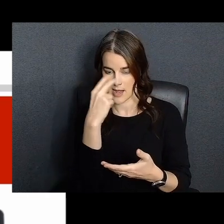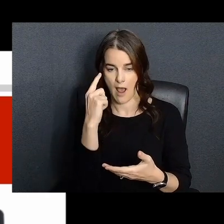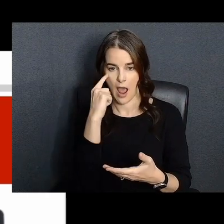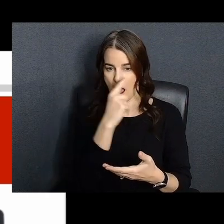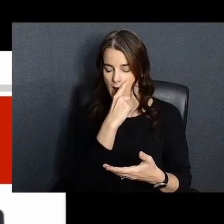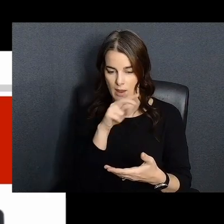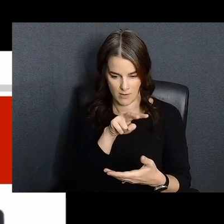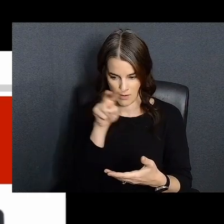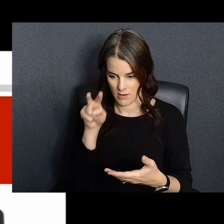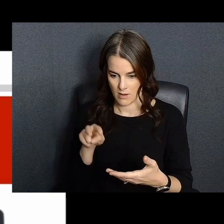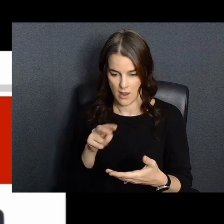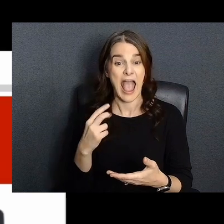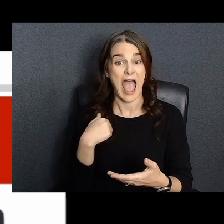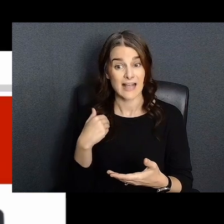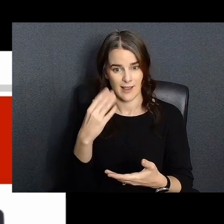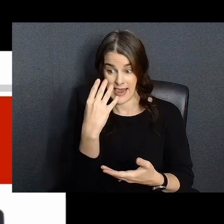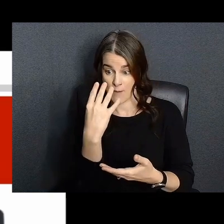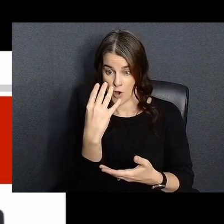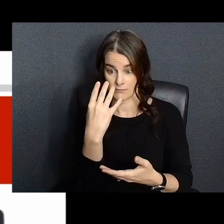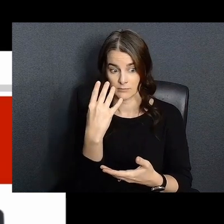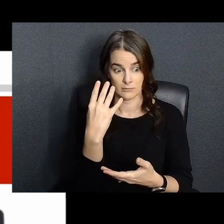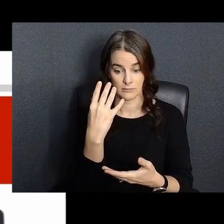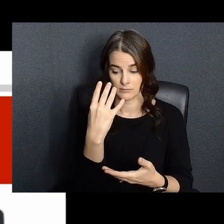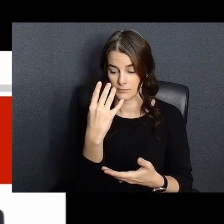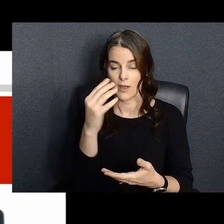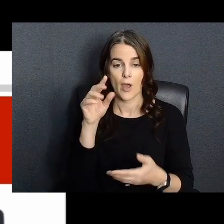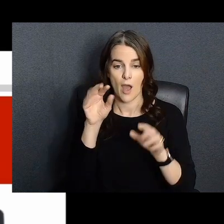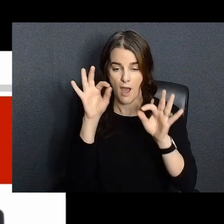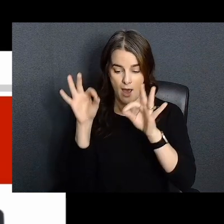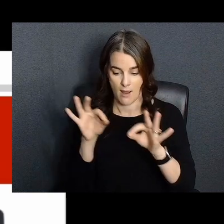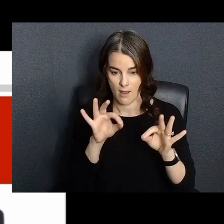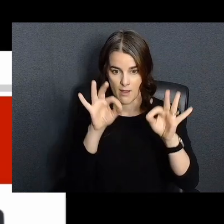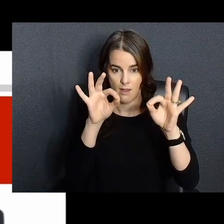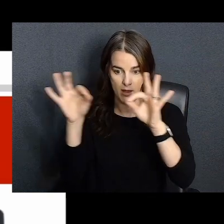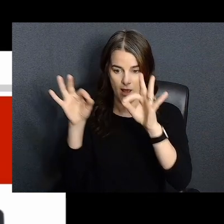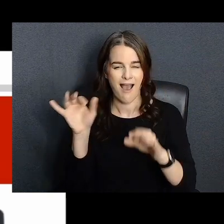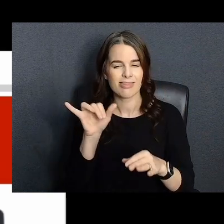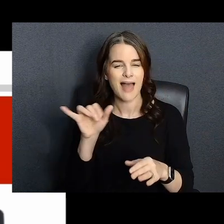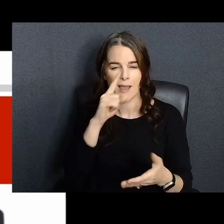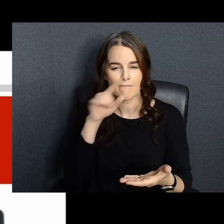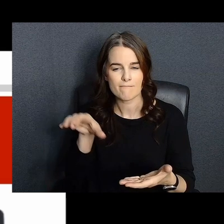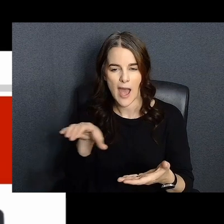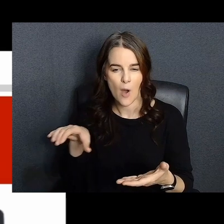And the person will then be able to use their eyes essentially as the mouse to activate the icons--